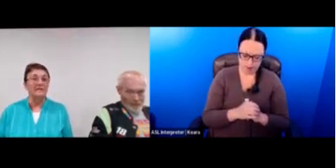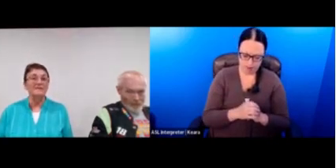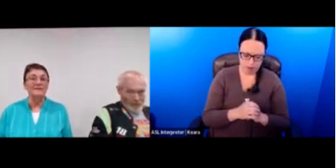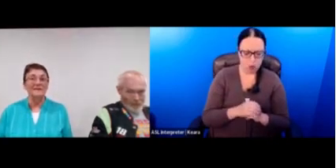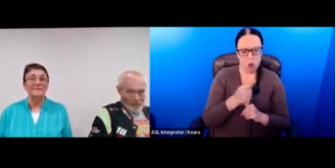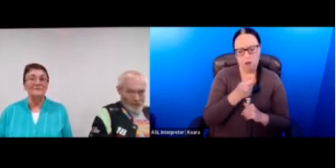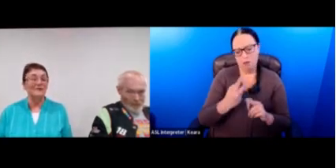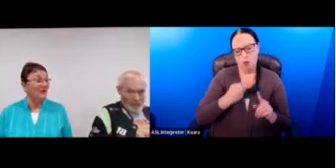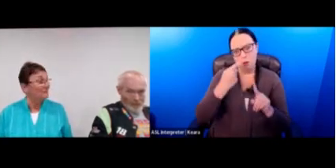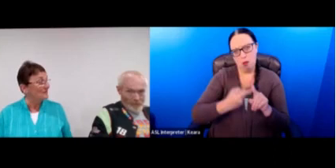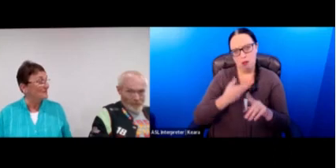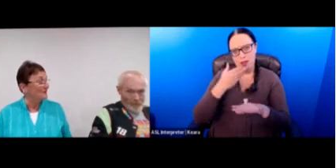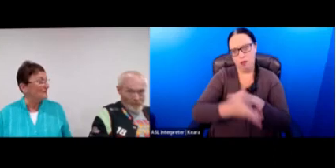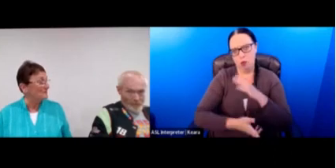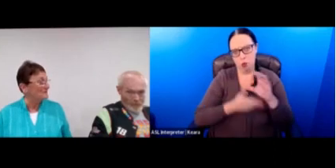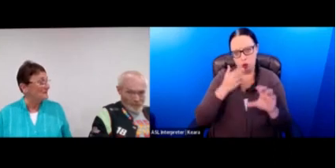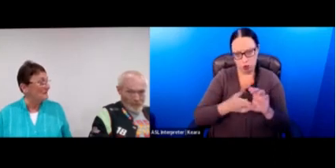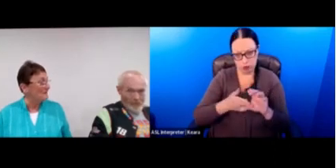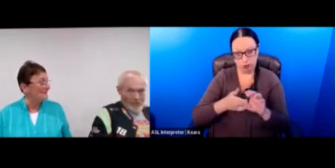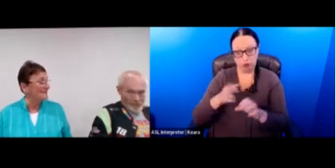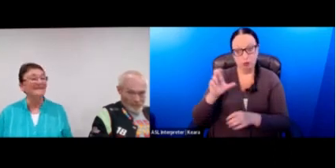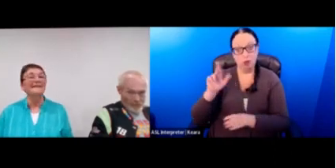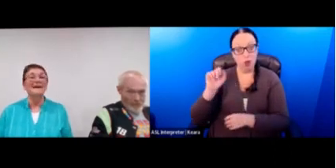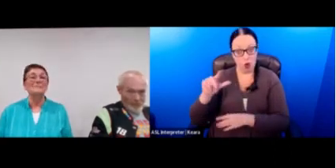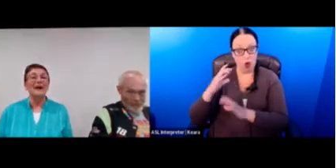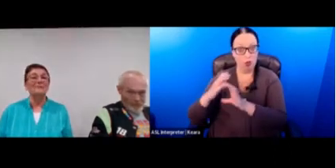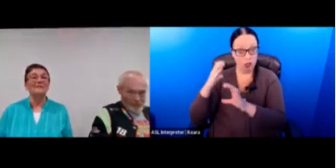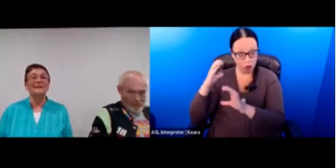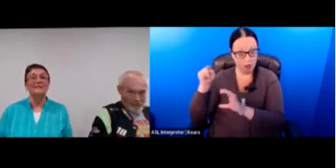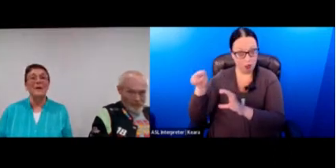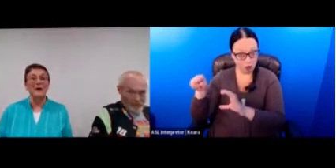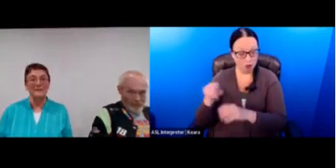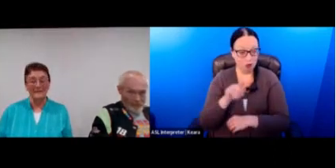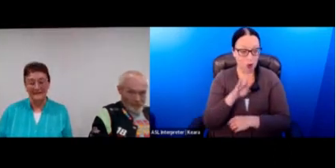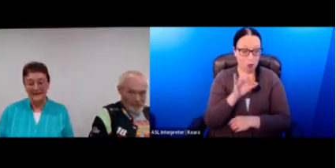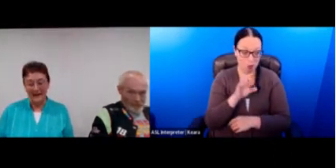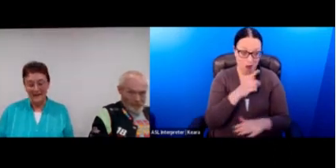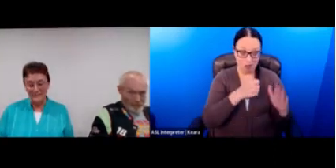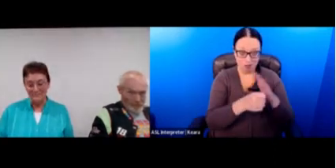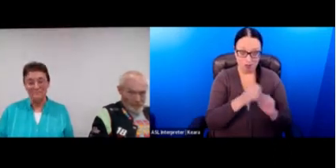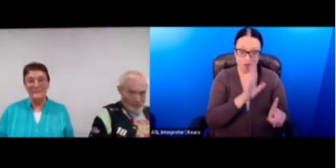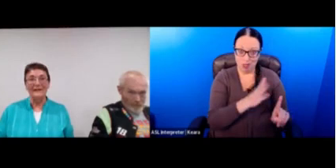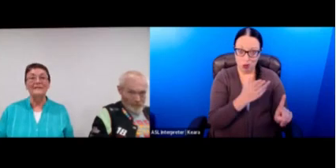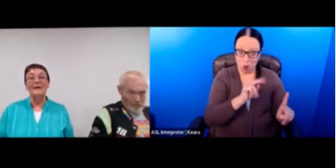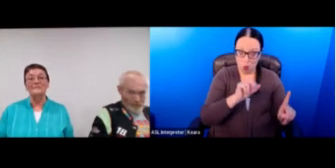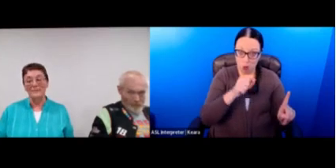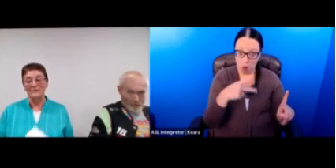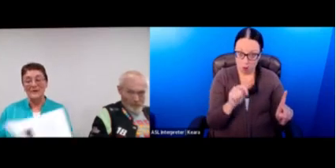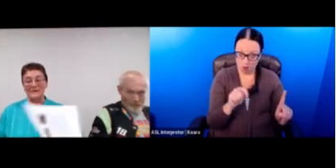initiative, Carl was in a trailer in a trailer park. And Brad was in his apartment in the same town where his parents